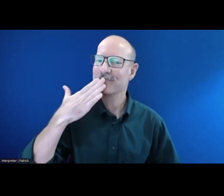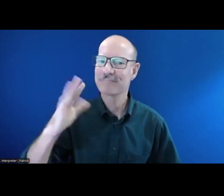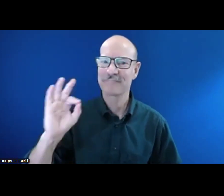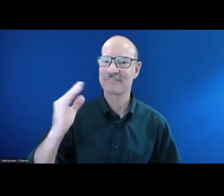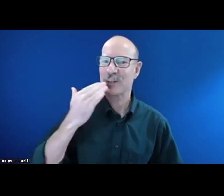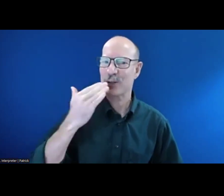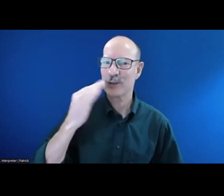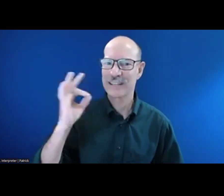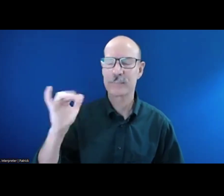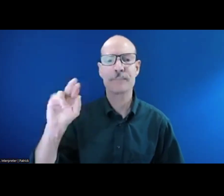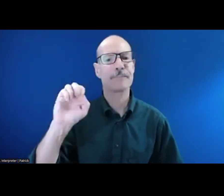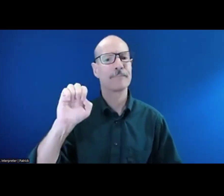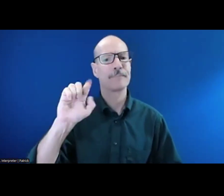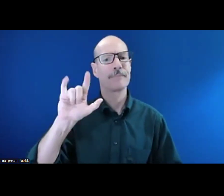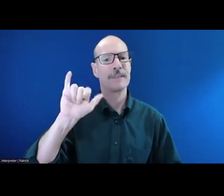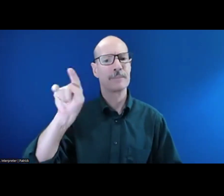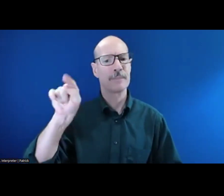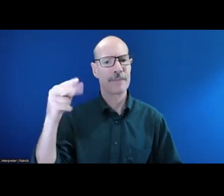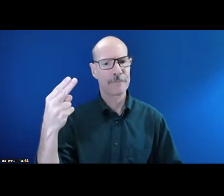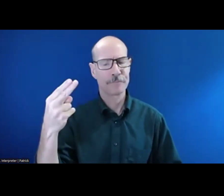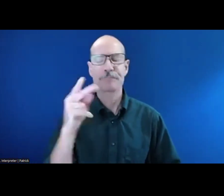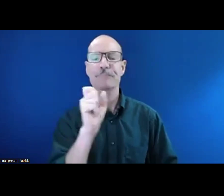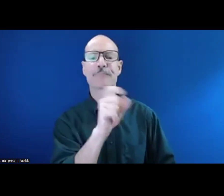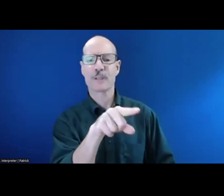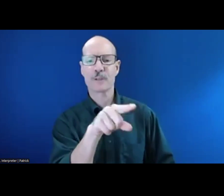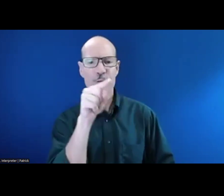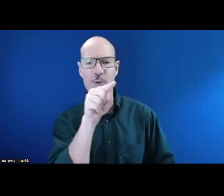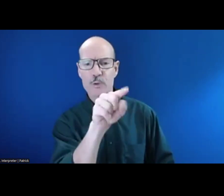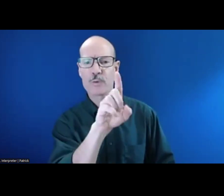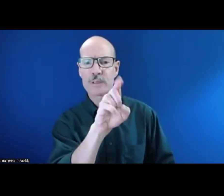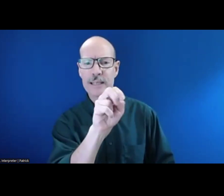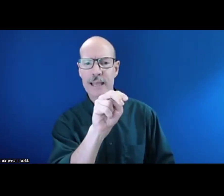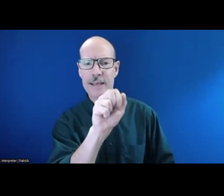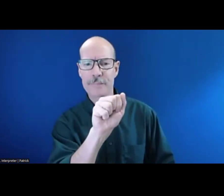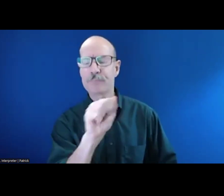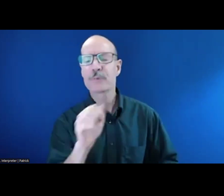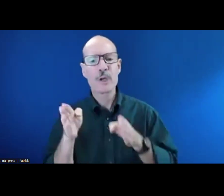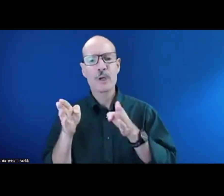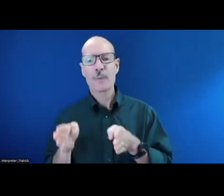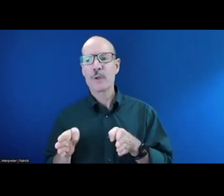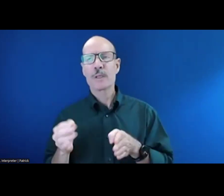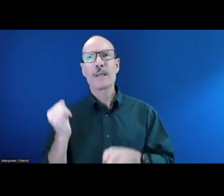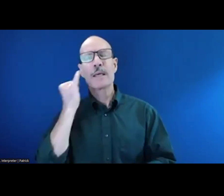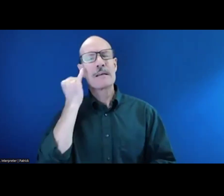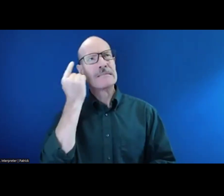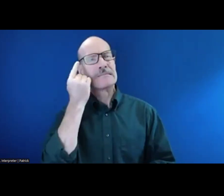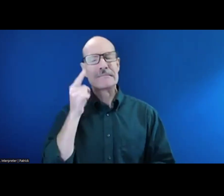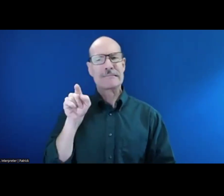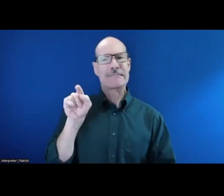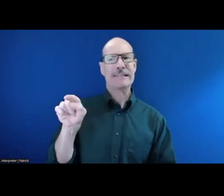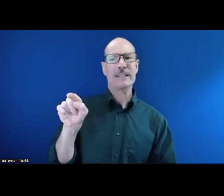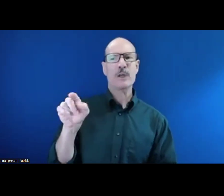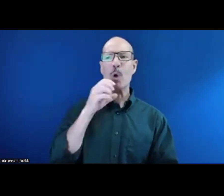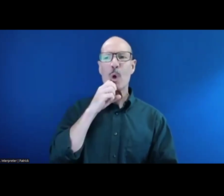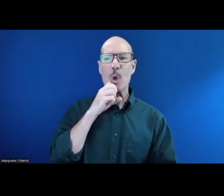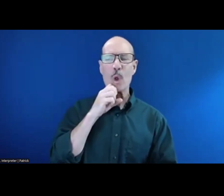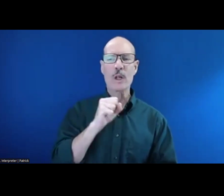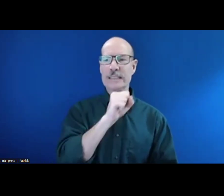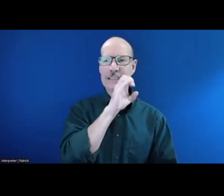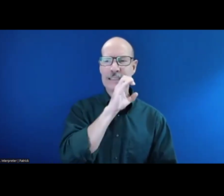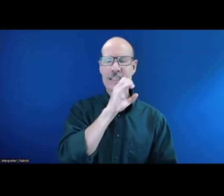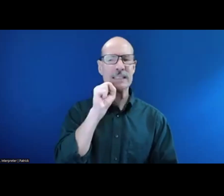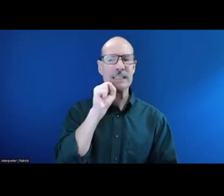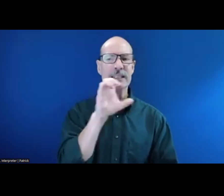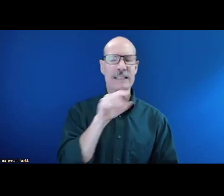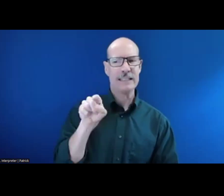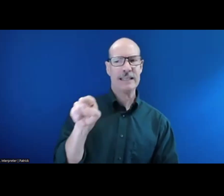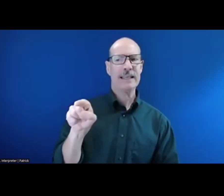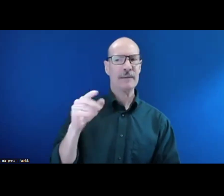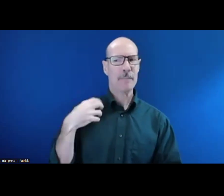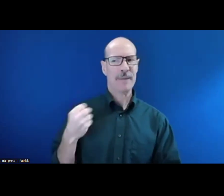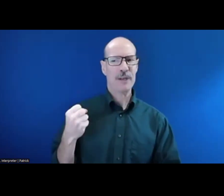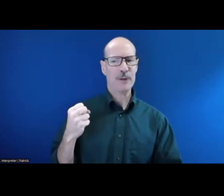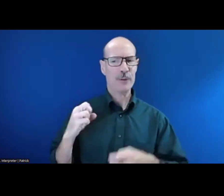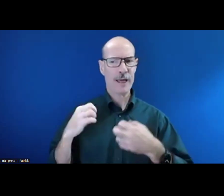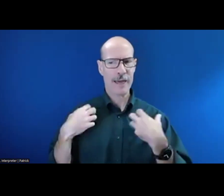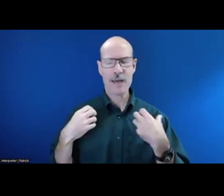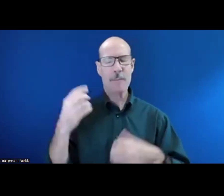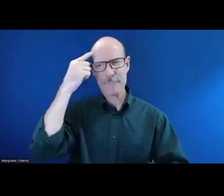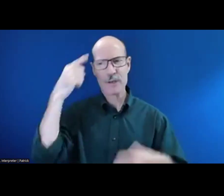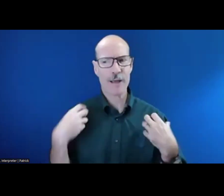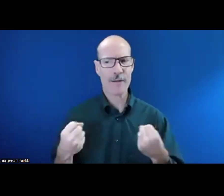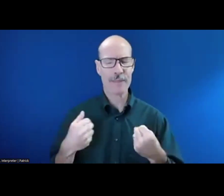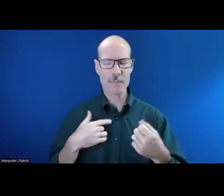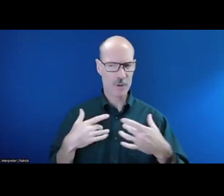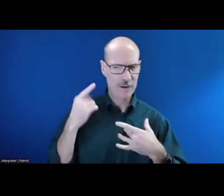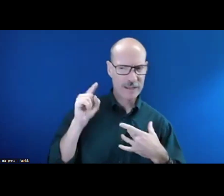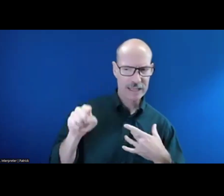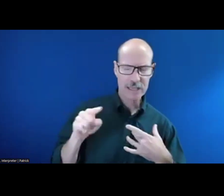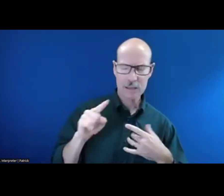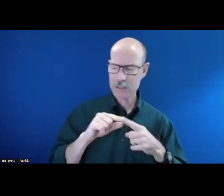So for someone who is worried about an older adult's mental health but isn't sure what kind of help is available, where would you recommend that they start if they're having concerns?